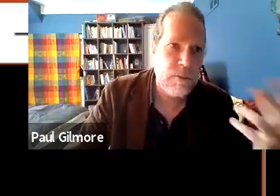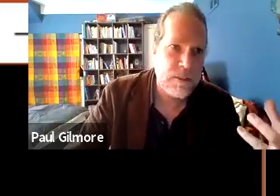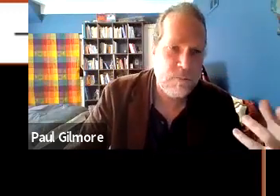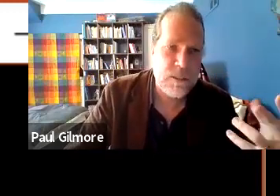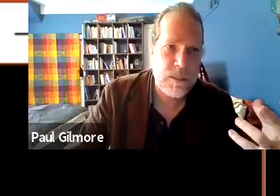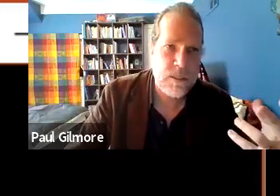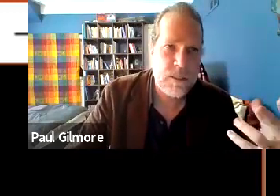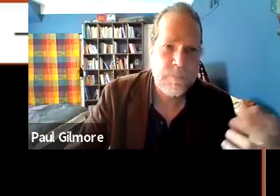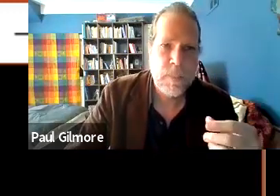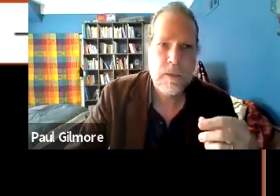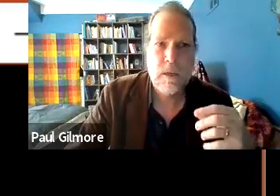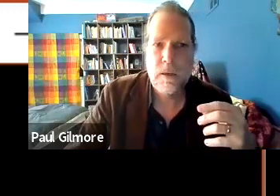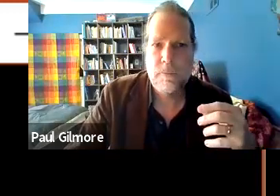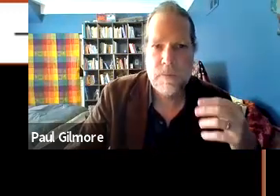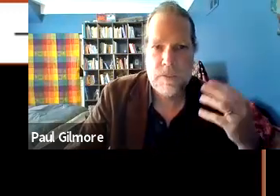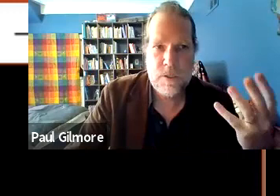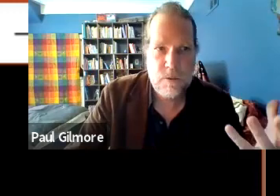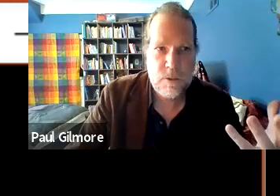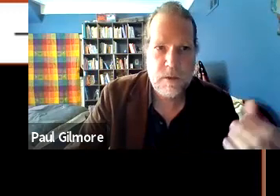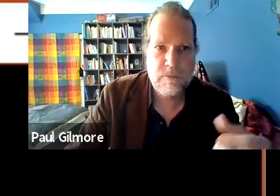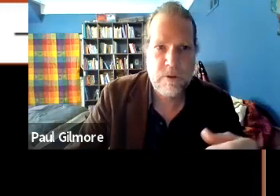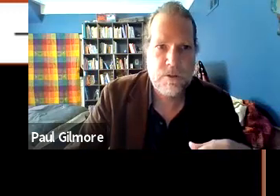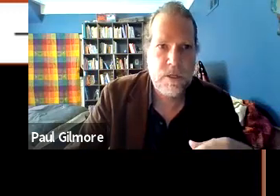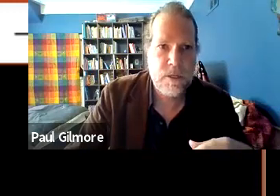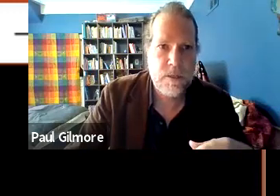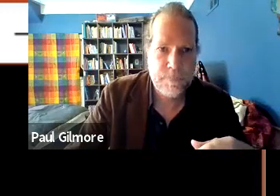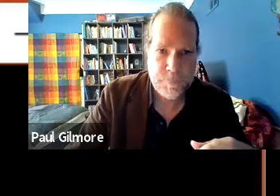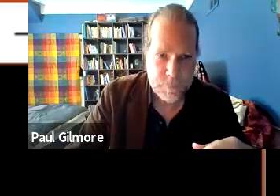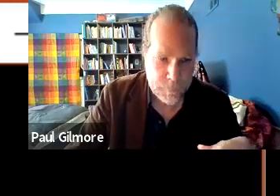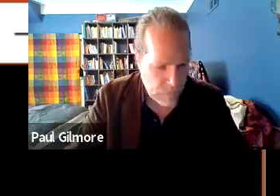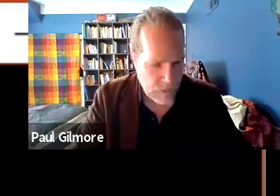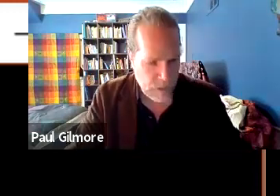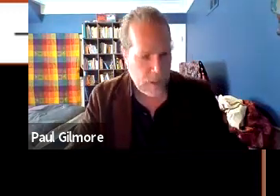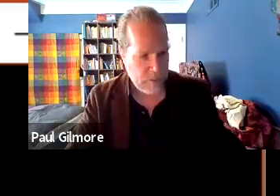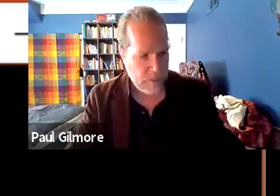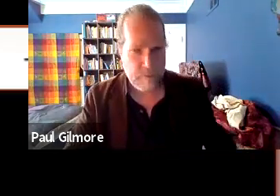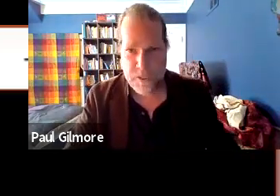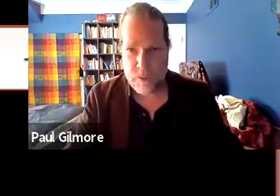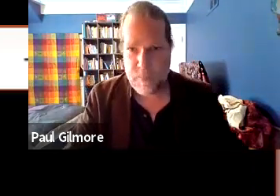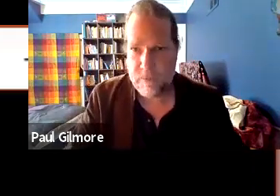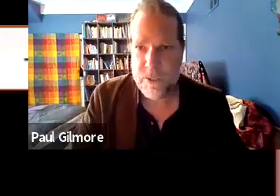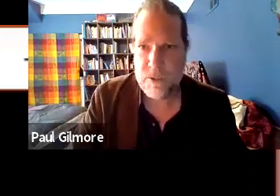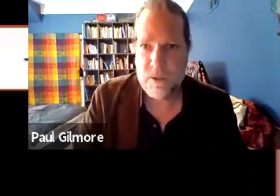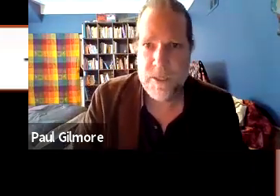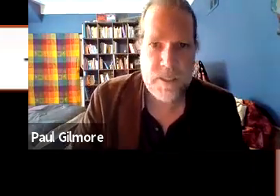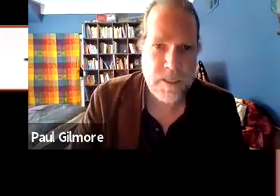MSNBC. This is a huge part of our story here. Another major part of our story is that